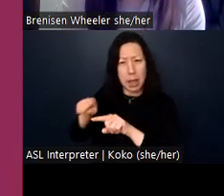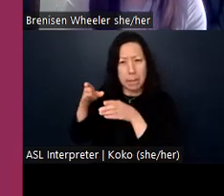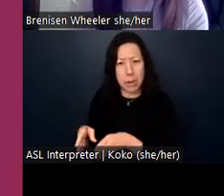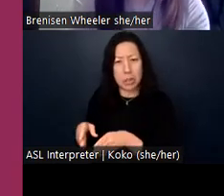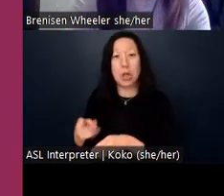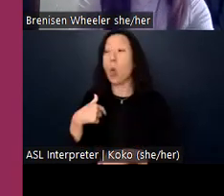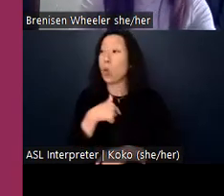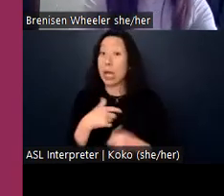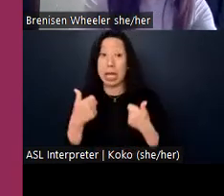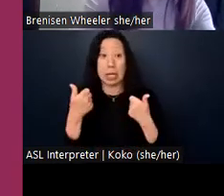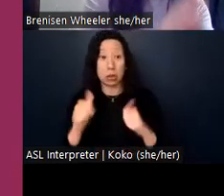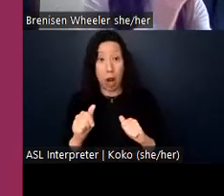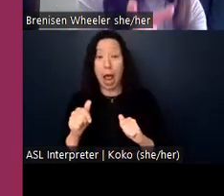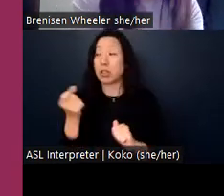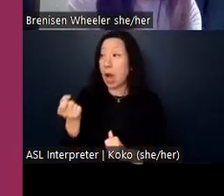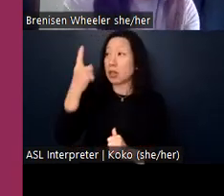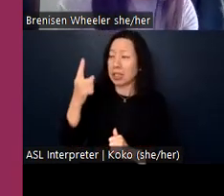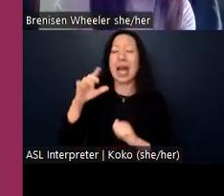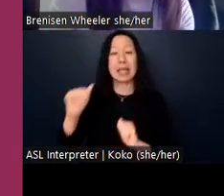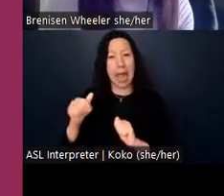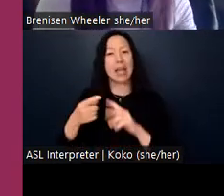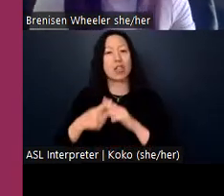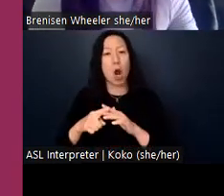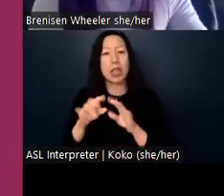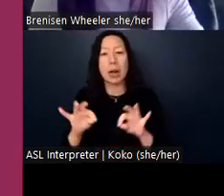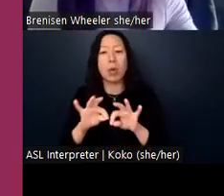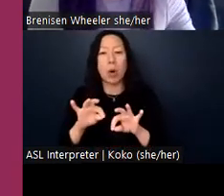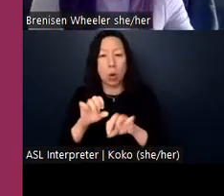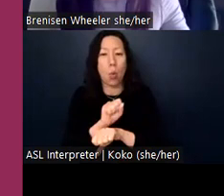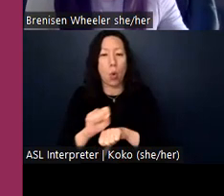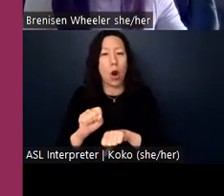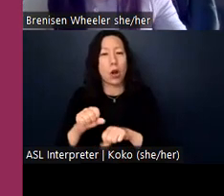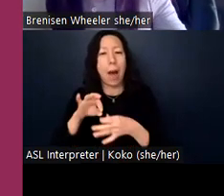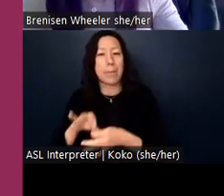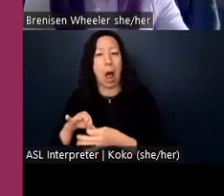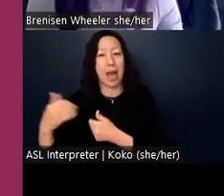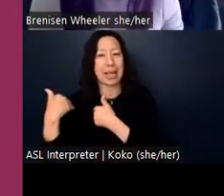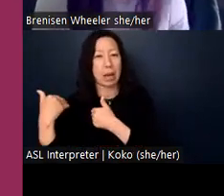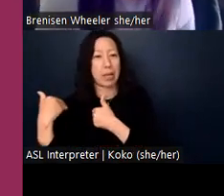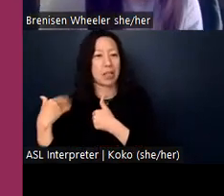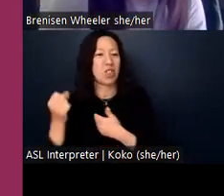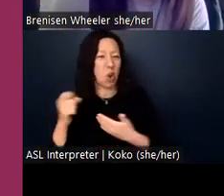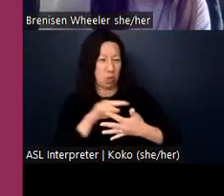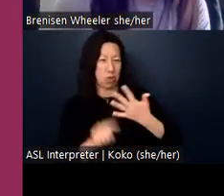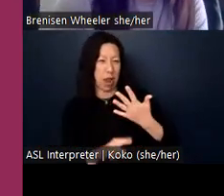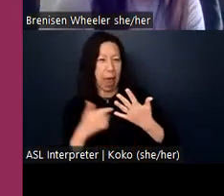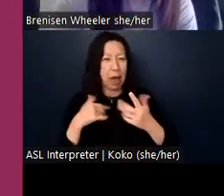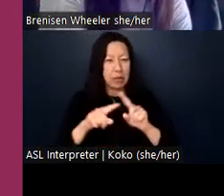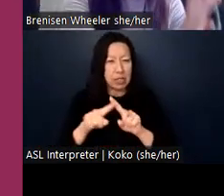12:55:49 So we saw some of these traits in the morning side and slides so 10 seats jealousy blooming. 12:55:55 But there's more right So looking